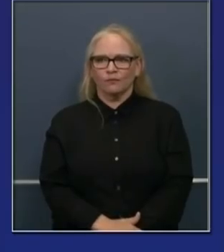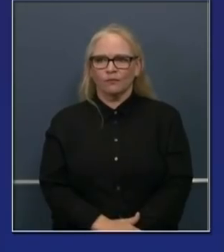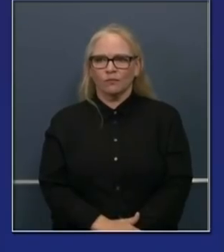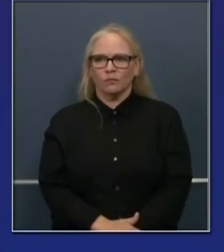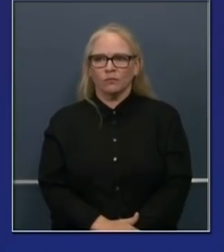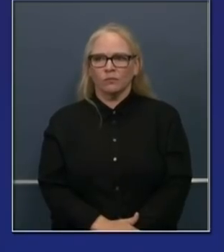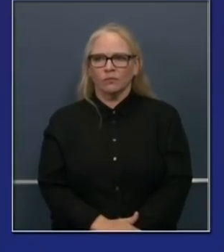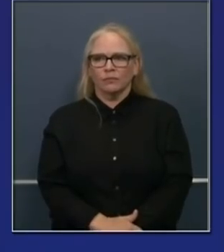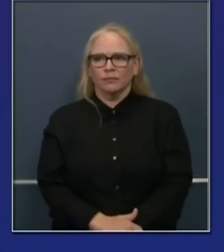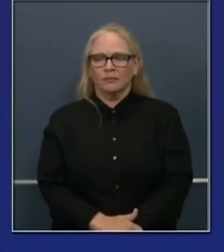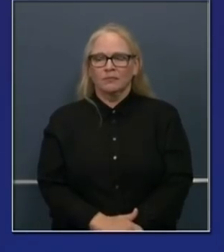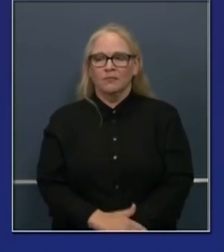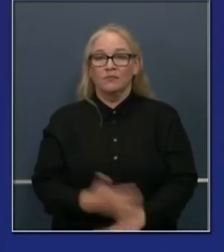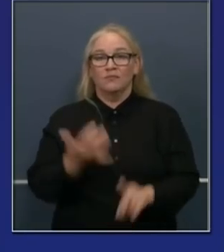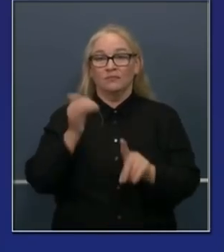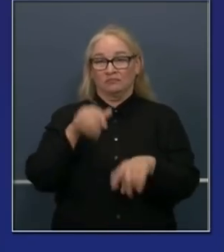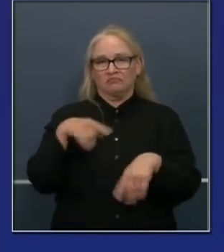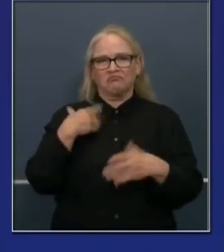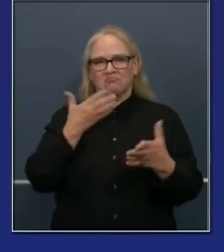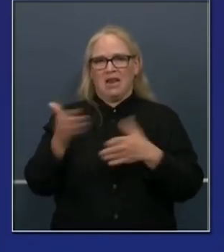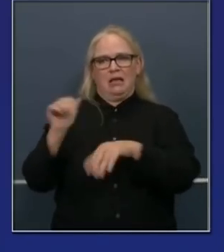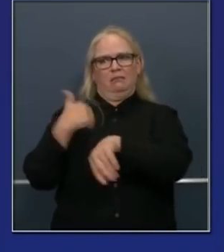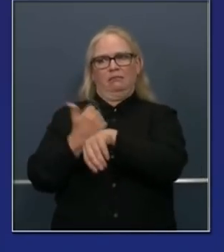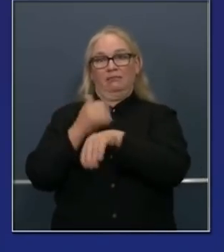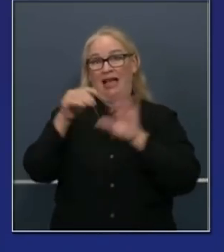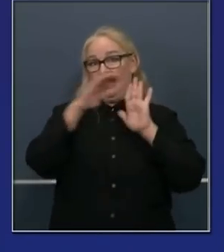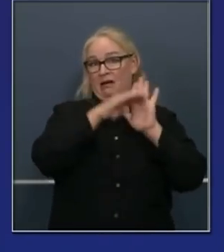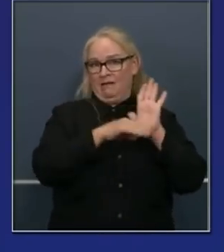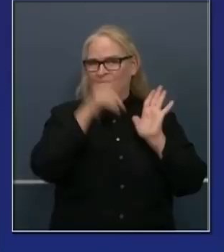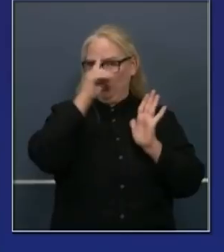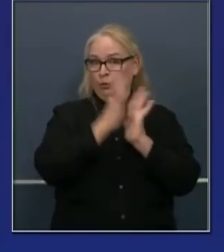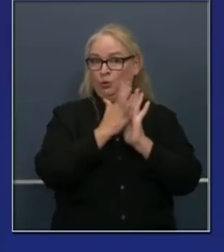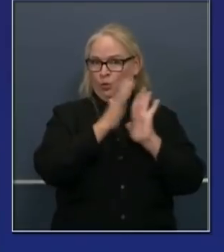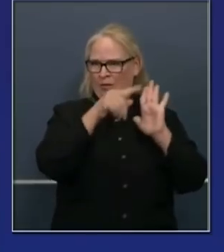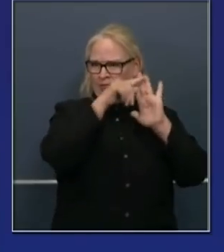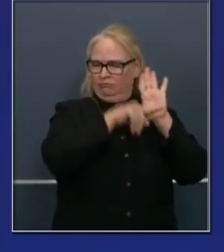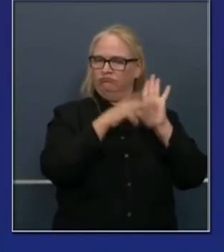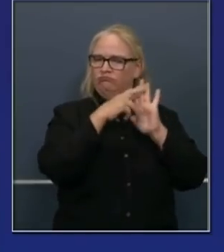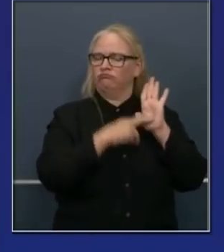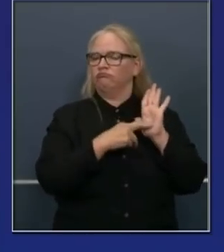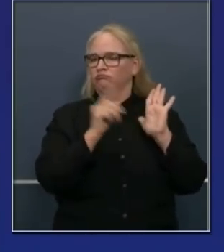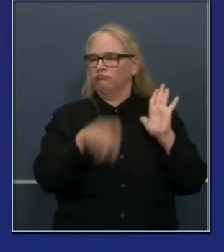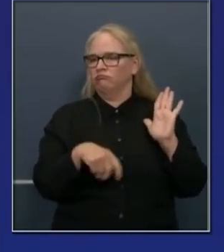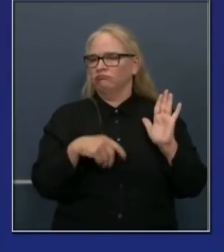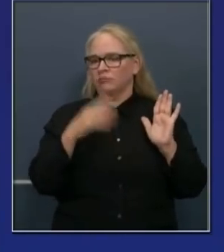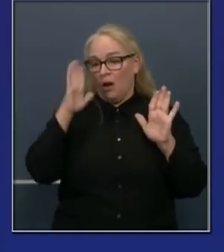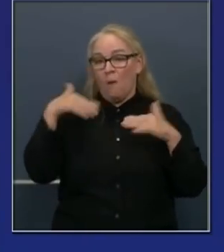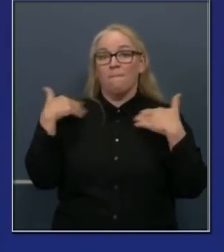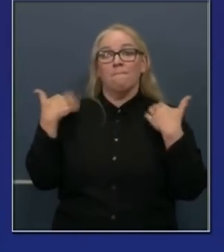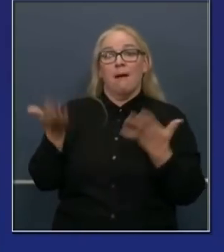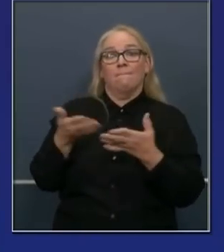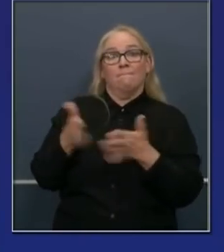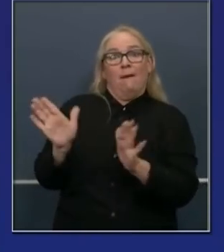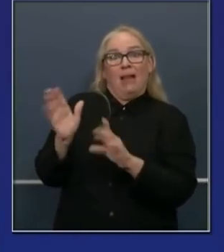CLOSED WITHIN A 14 DAY PERIOD. THAT'S THE FOUNDATION THAT WE'RE LAYING OUT TODAY ON PUBLIC EDUCATION GUIDANCE.